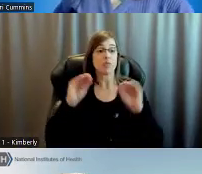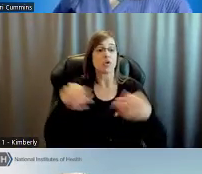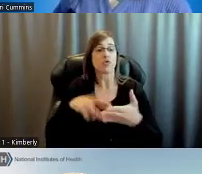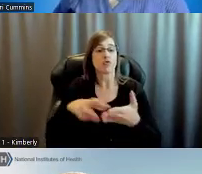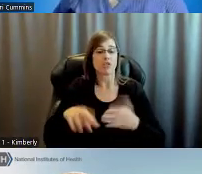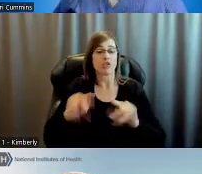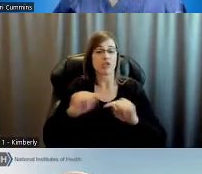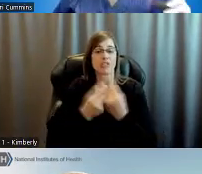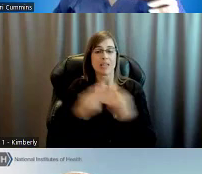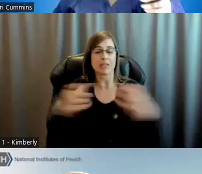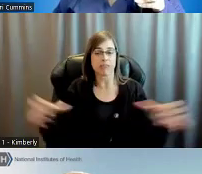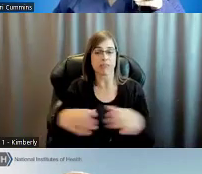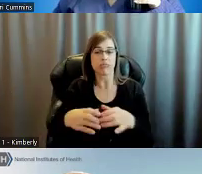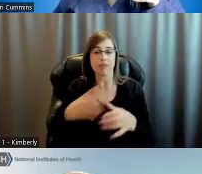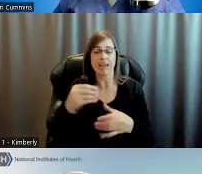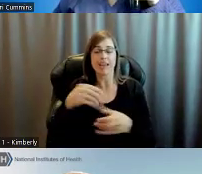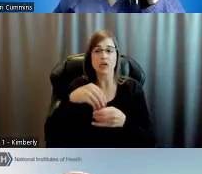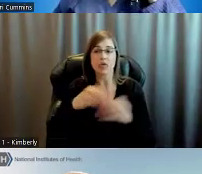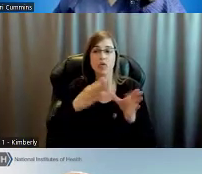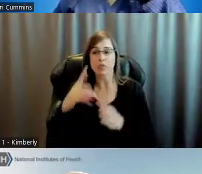and an internal plan for carrying out your research.